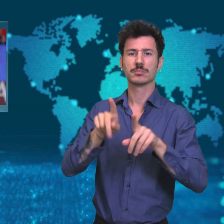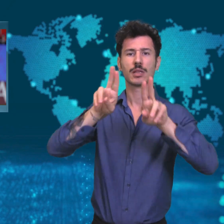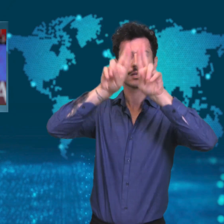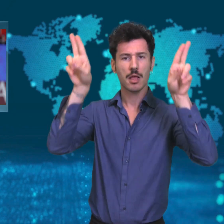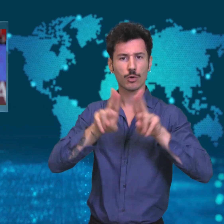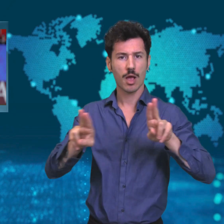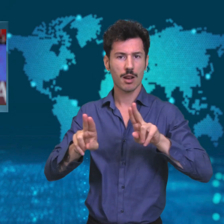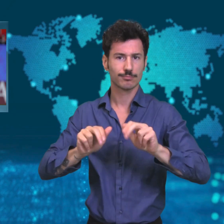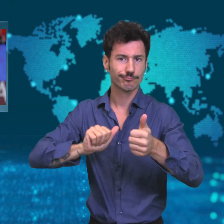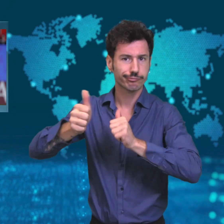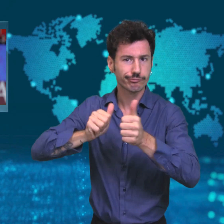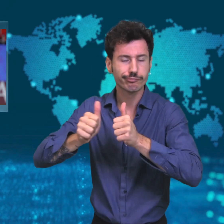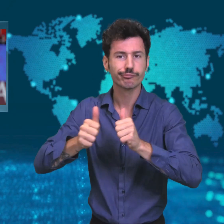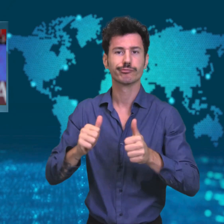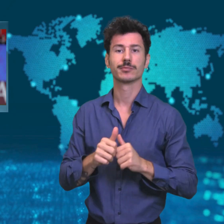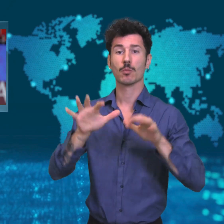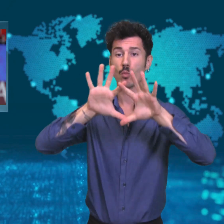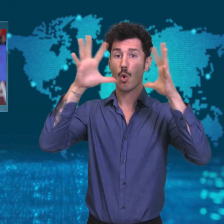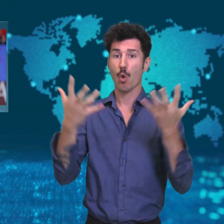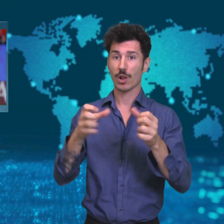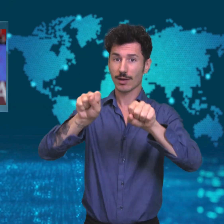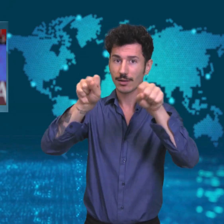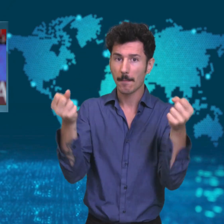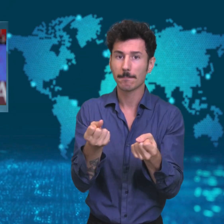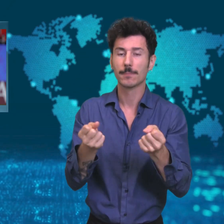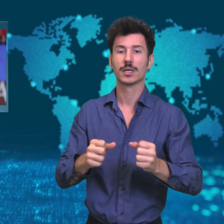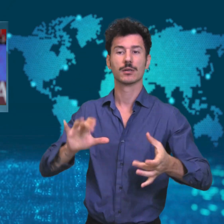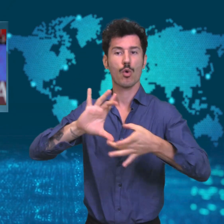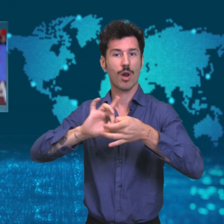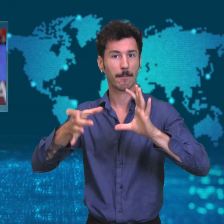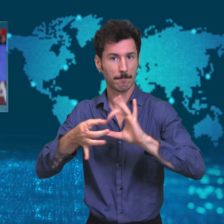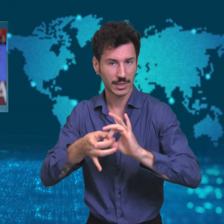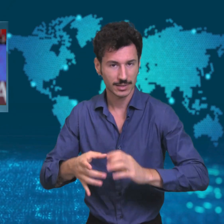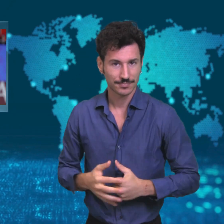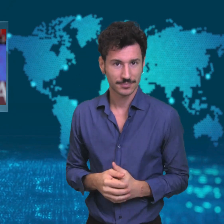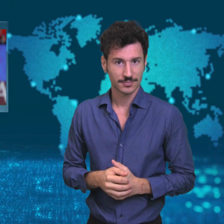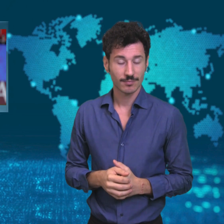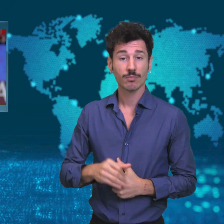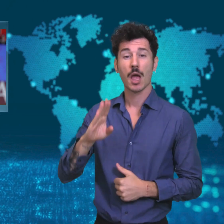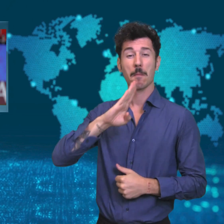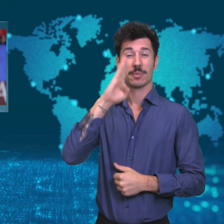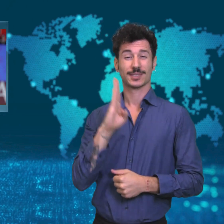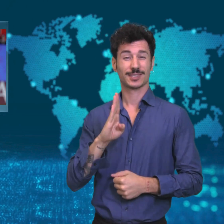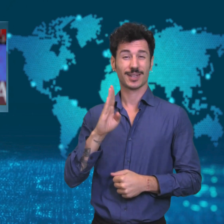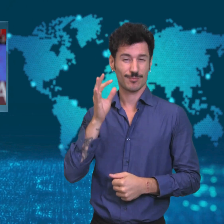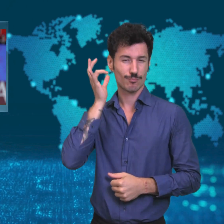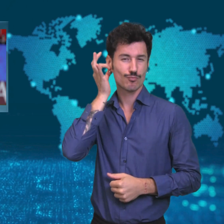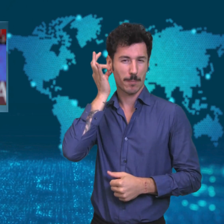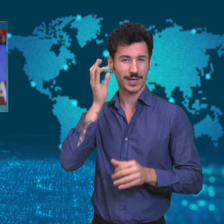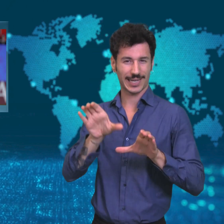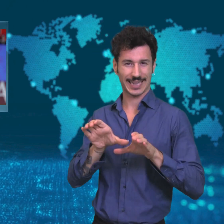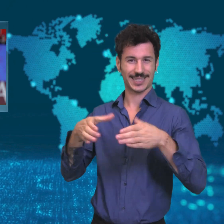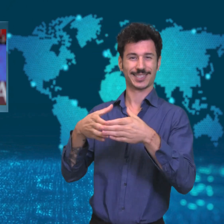including international tournaments, the World Cup, and the Olympics.